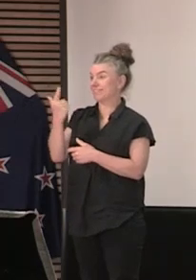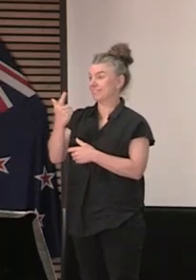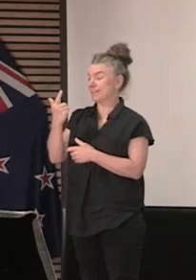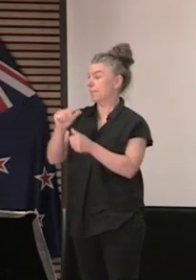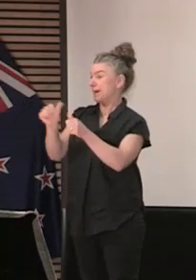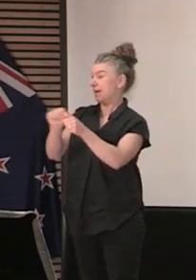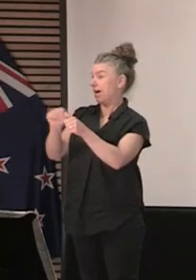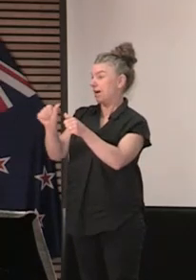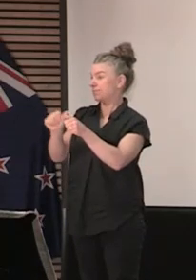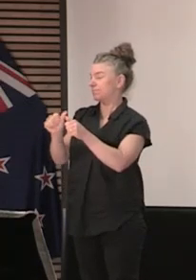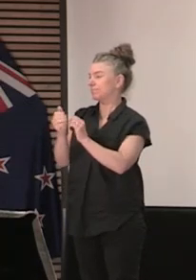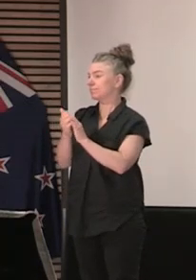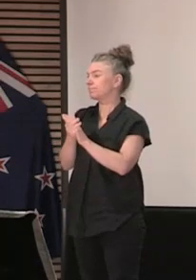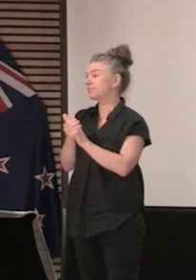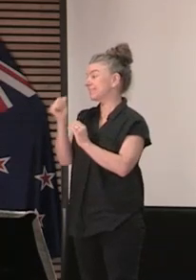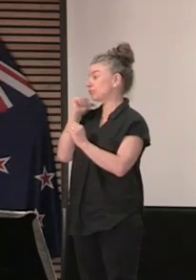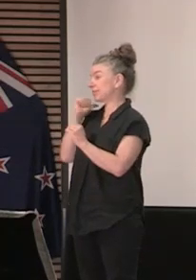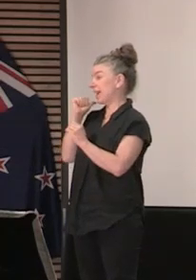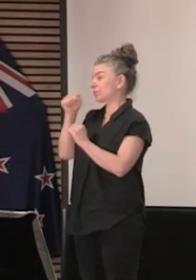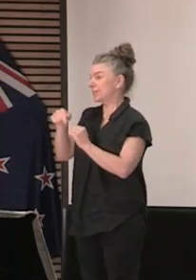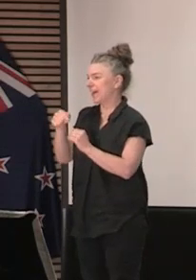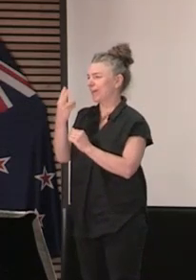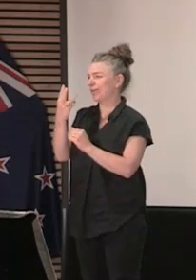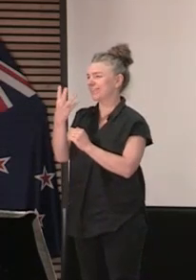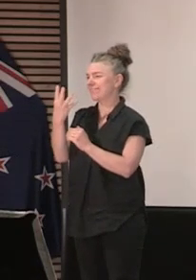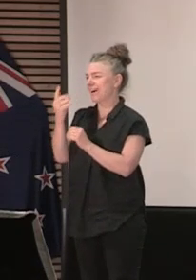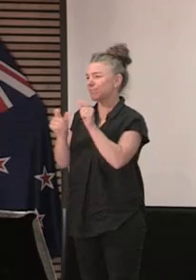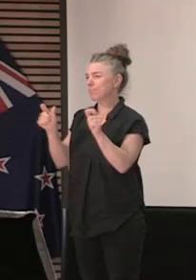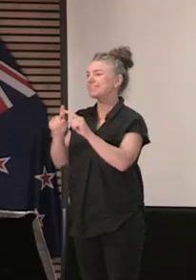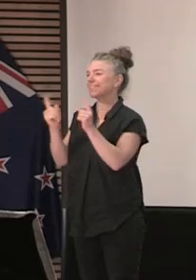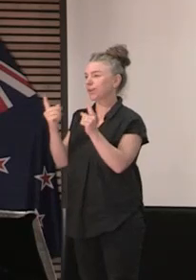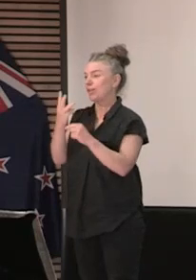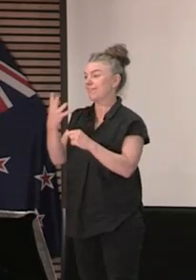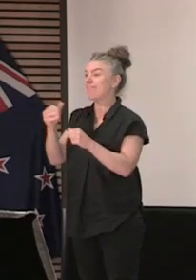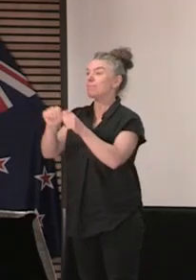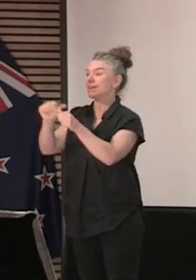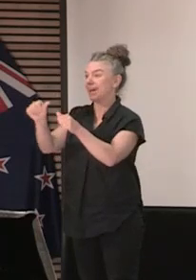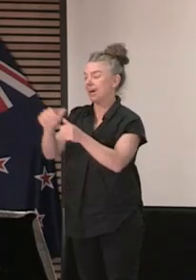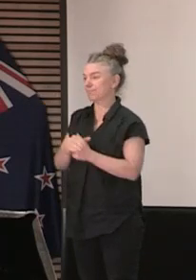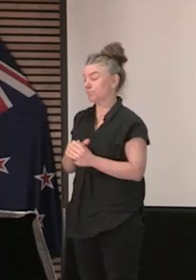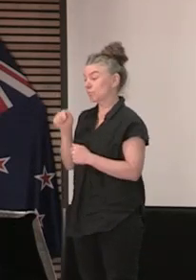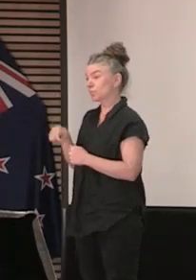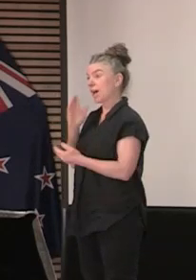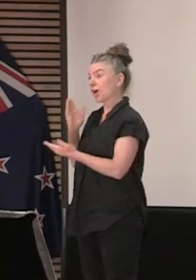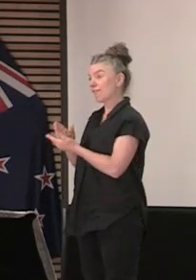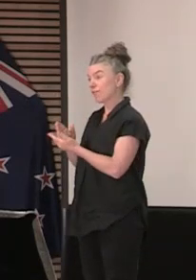increase of 35 on yesterday. . . So today's number of recovered. cases at 35 is higher than the.